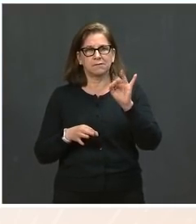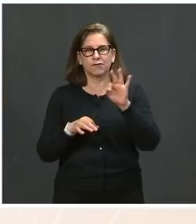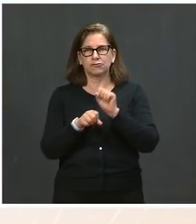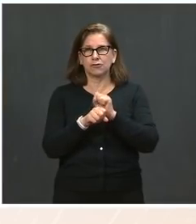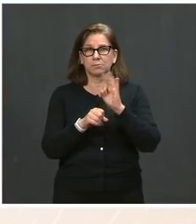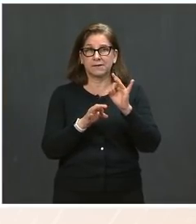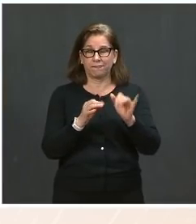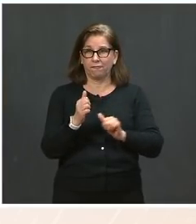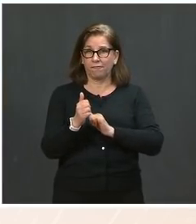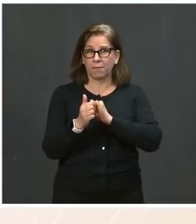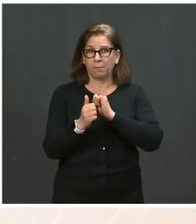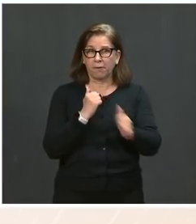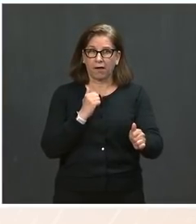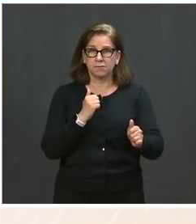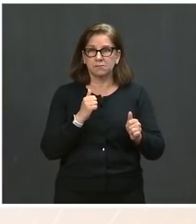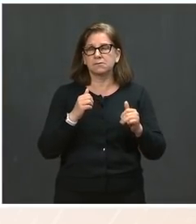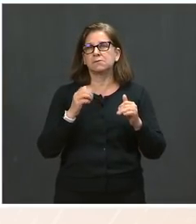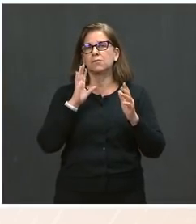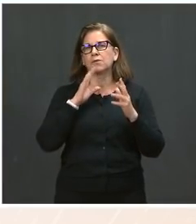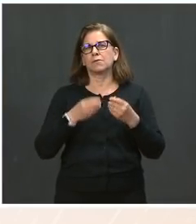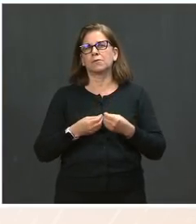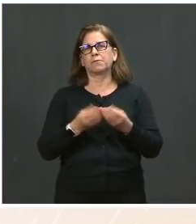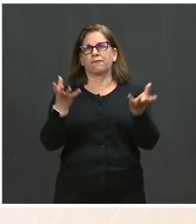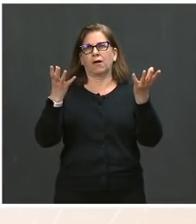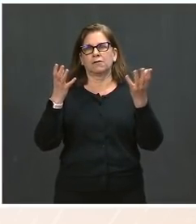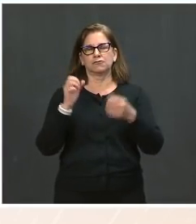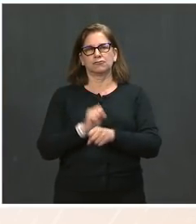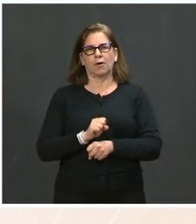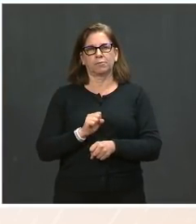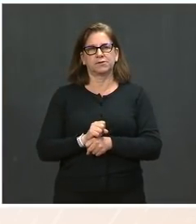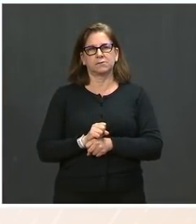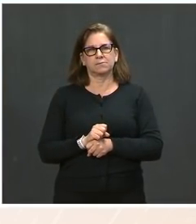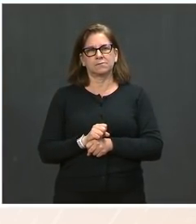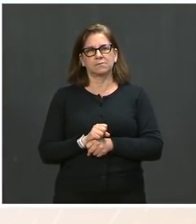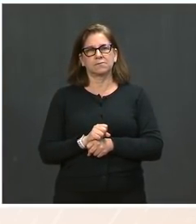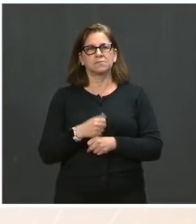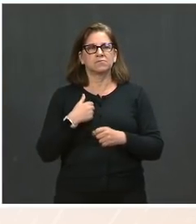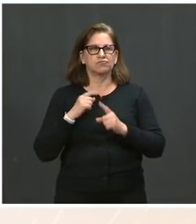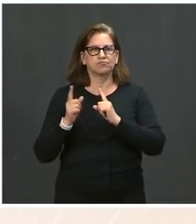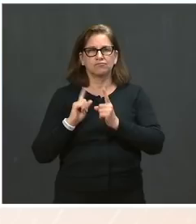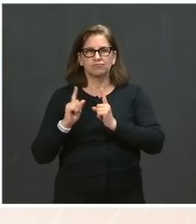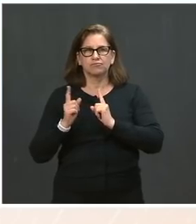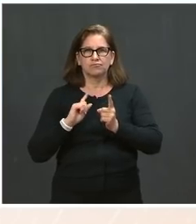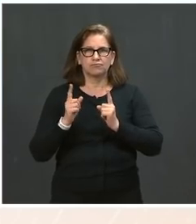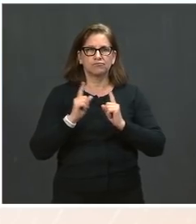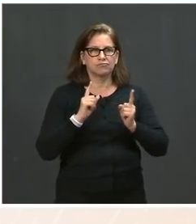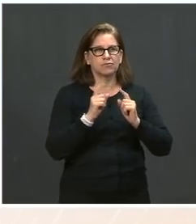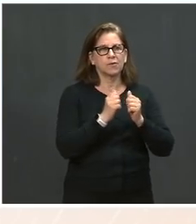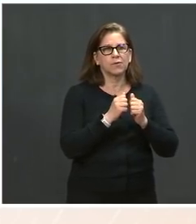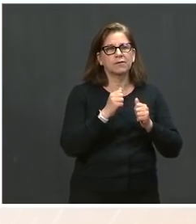a huge number of discussions with our brothers and sisters in the labor movement, in the building trades,